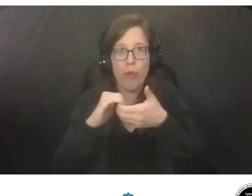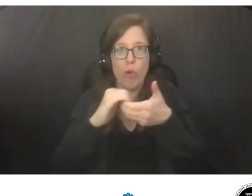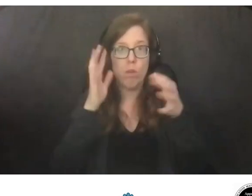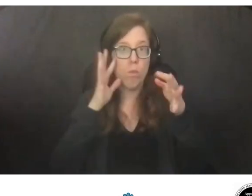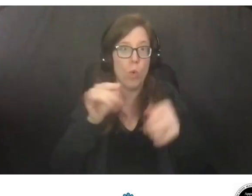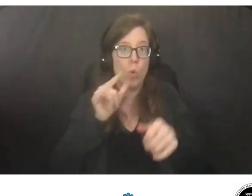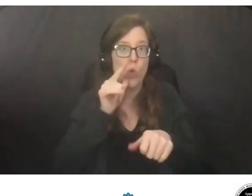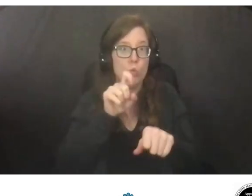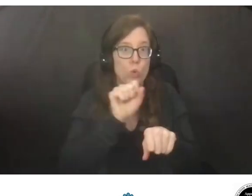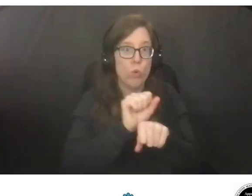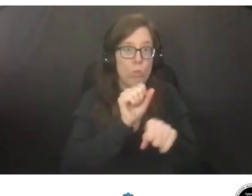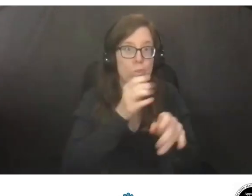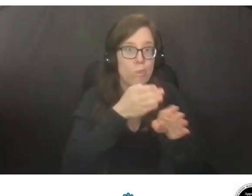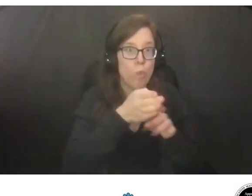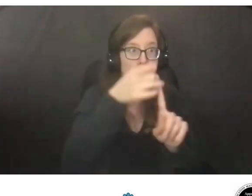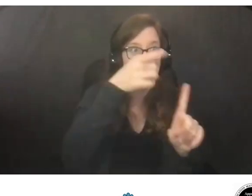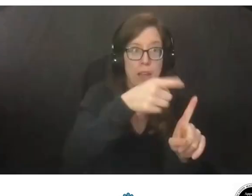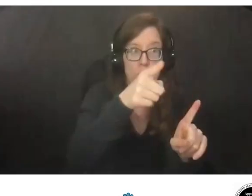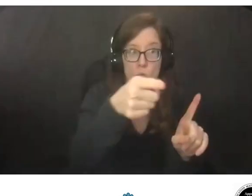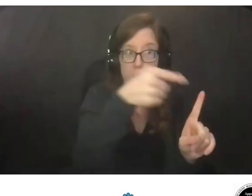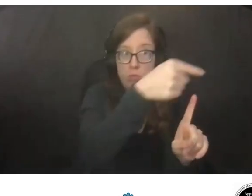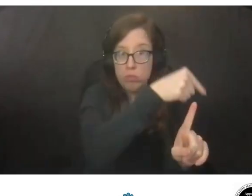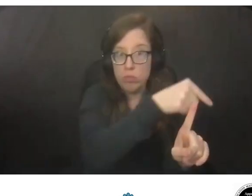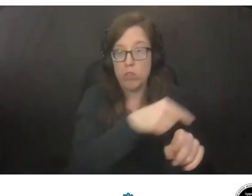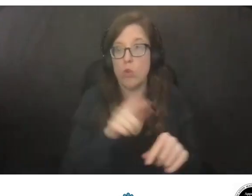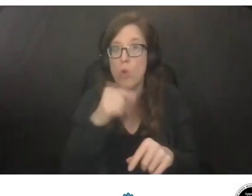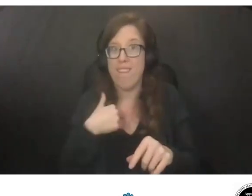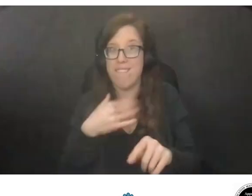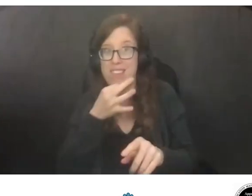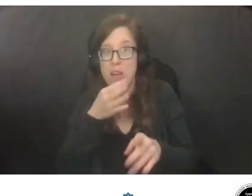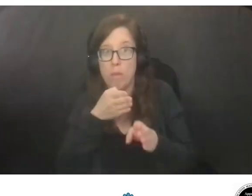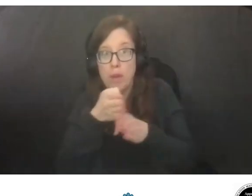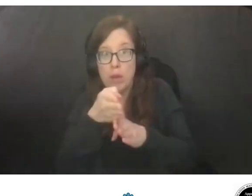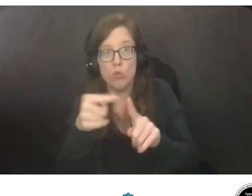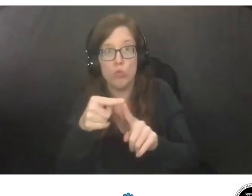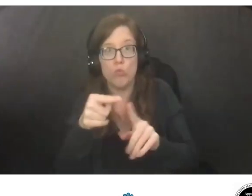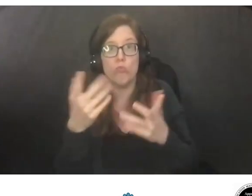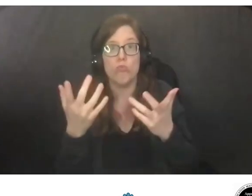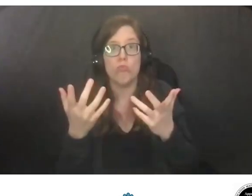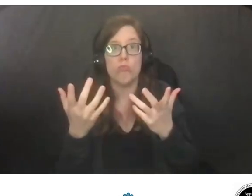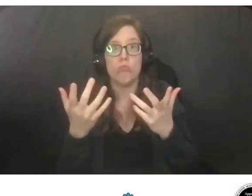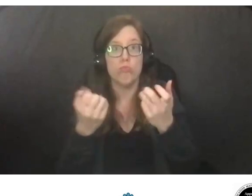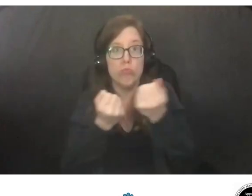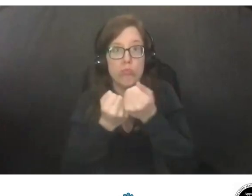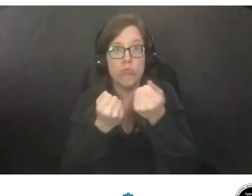who should support these areas. What–you know, who has the expertise to be able to support in